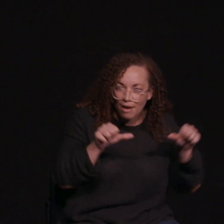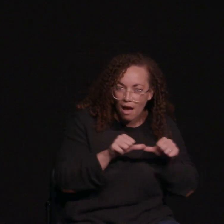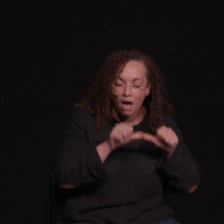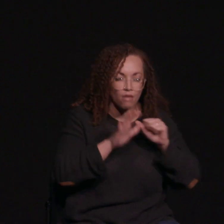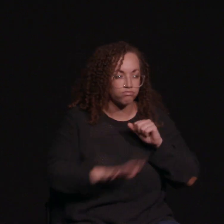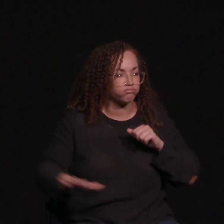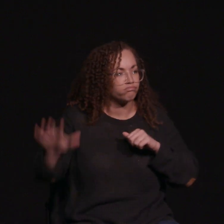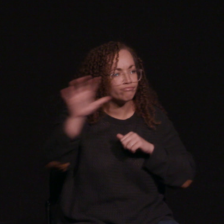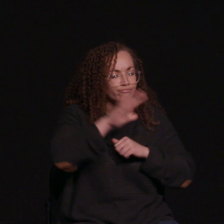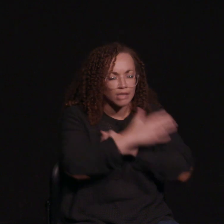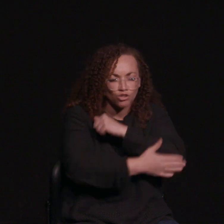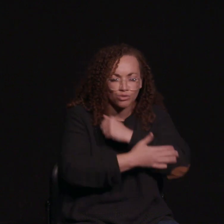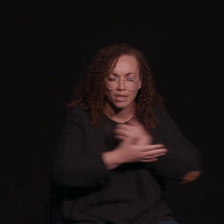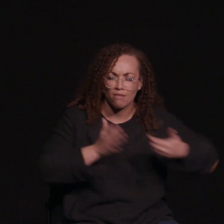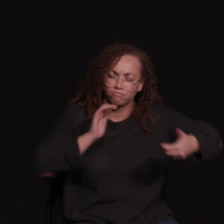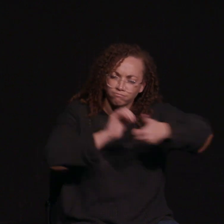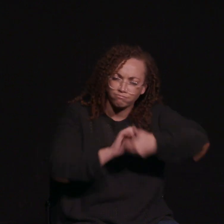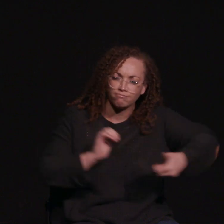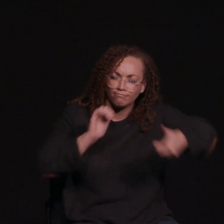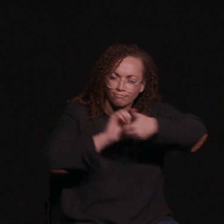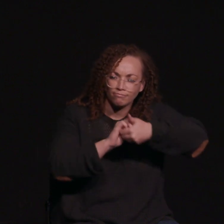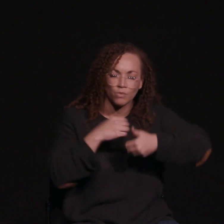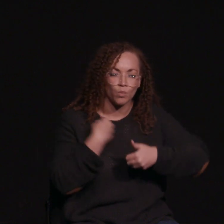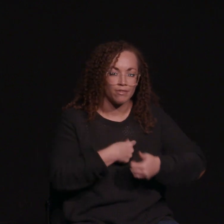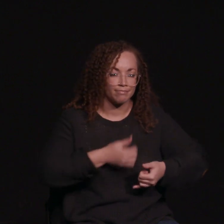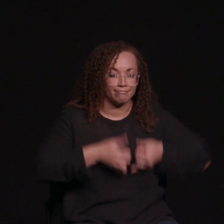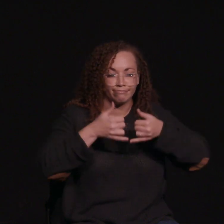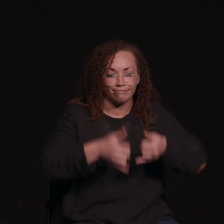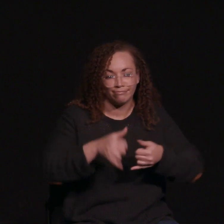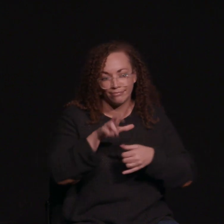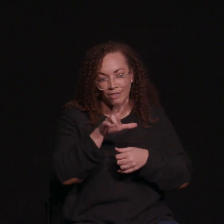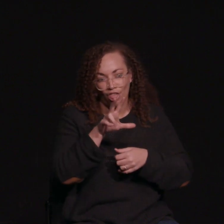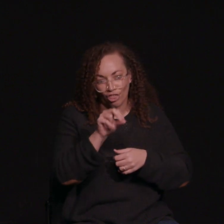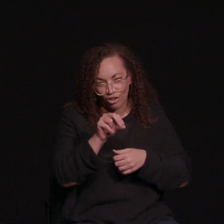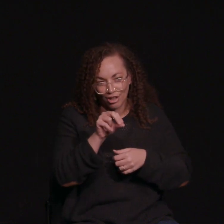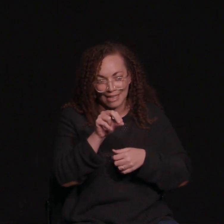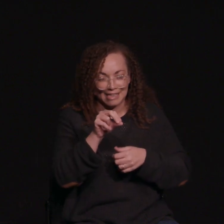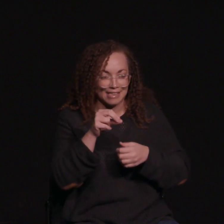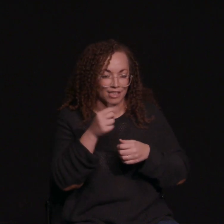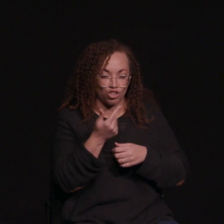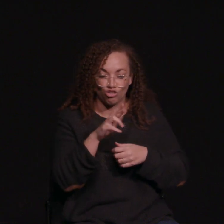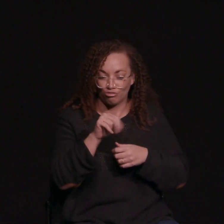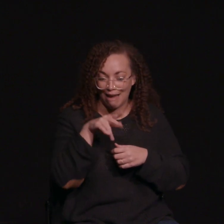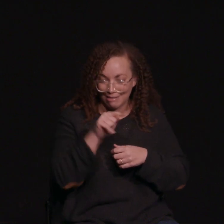We have awarded some 30 grants of about $5000 each to students,